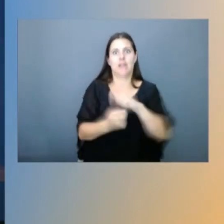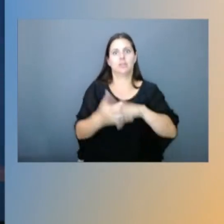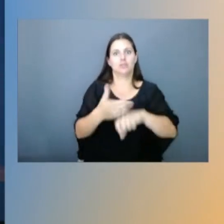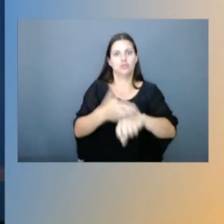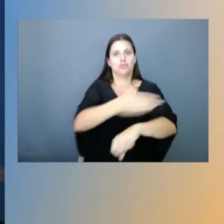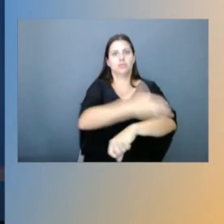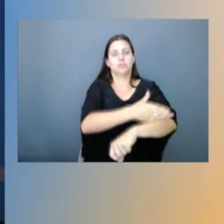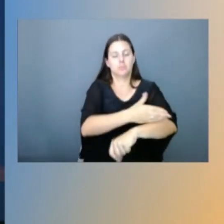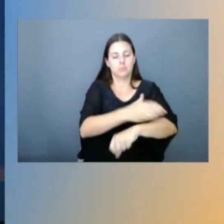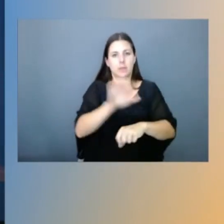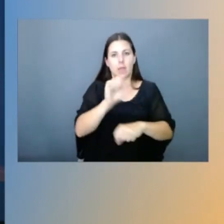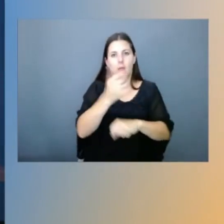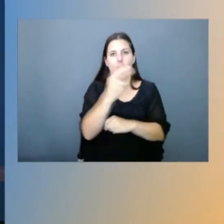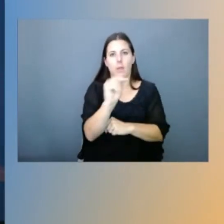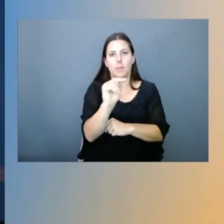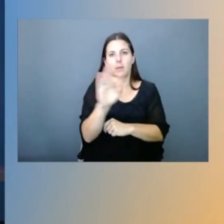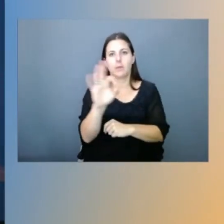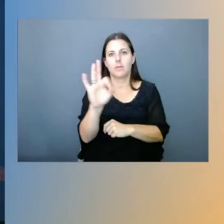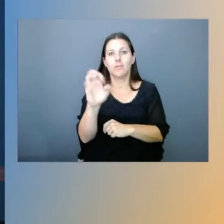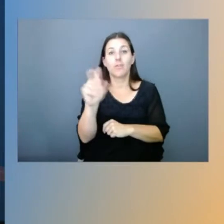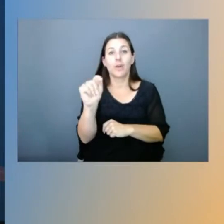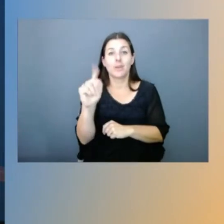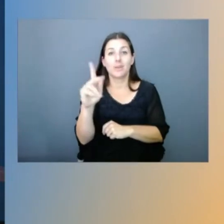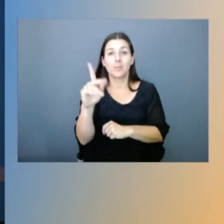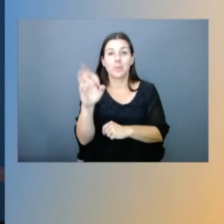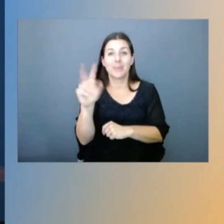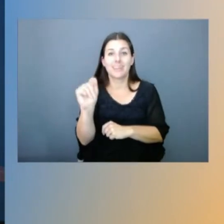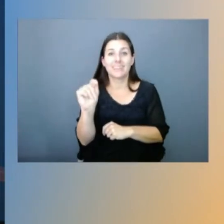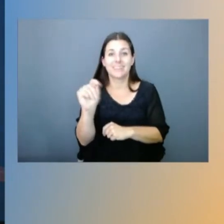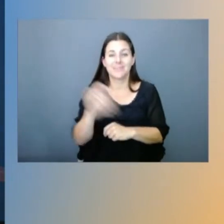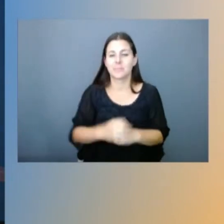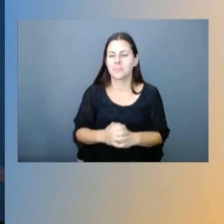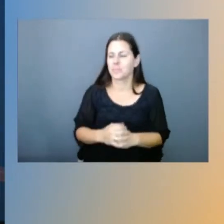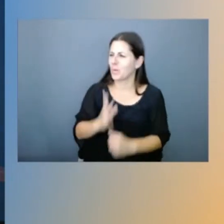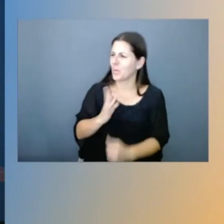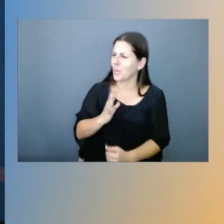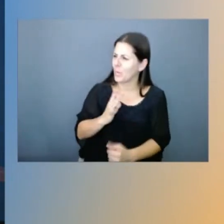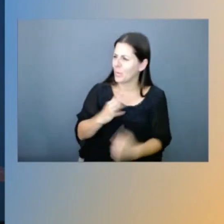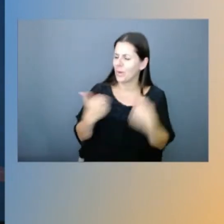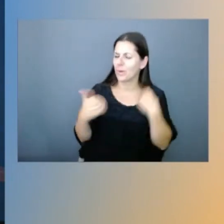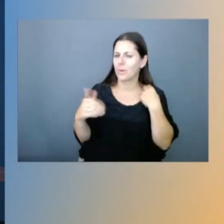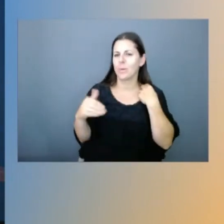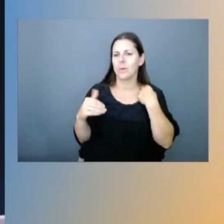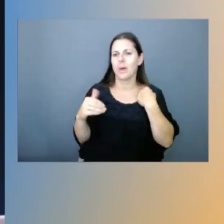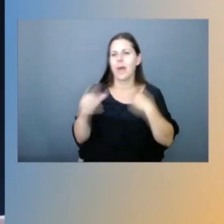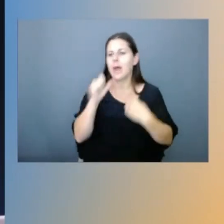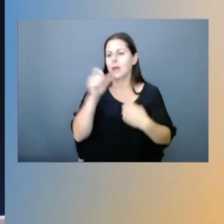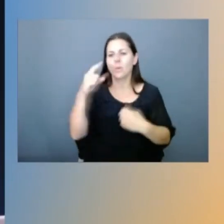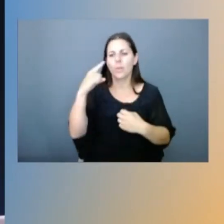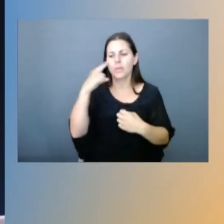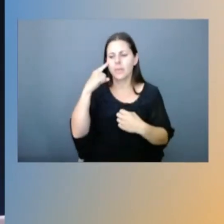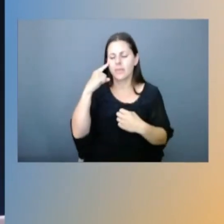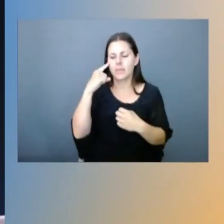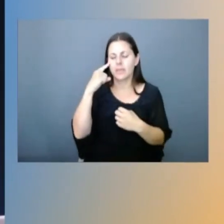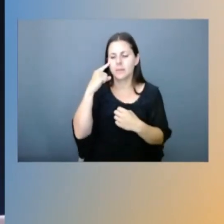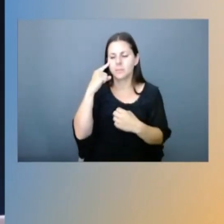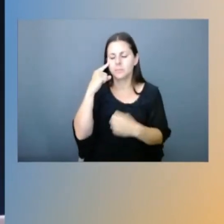So that's really cool to me, at least as well, both it kind of, I don't think we always think about, you know, all of the different aspects